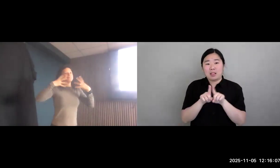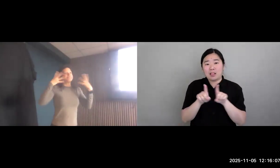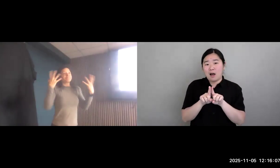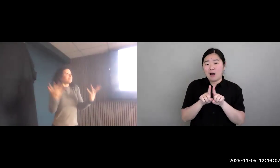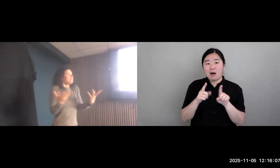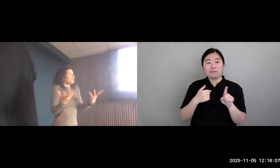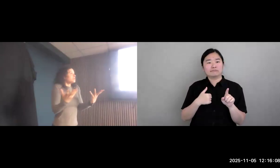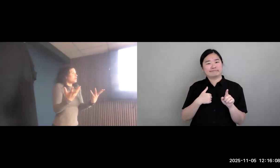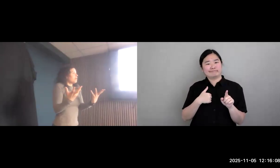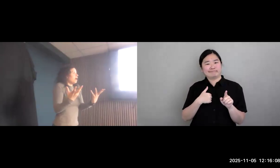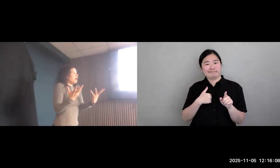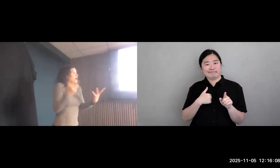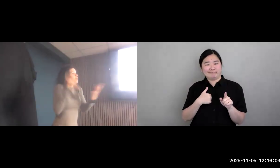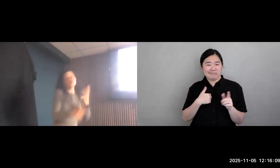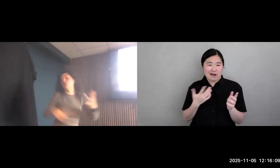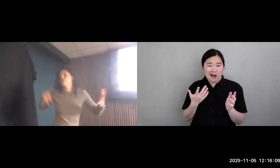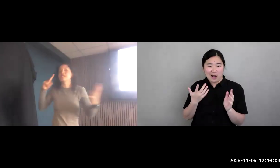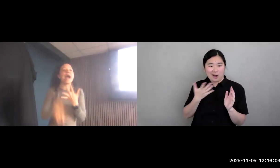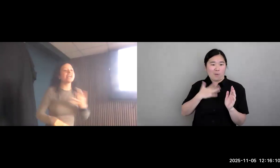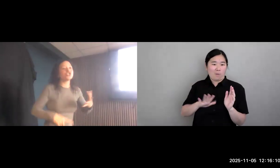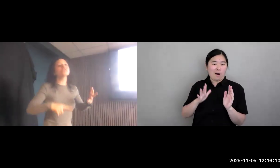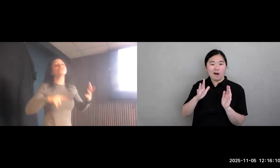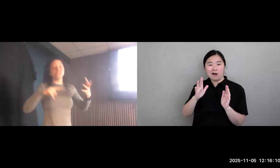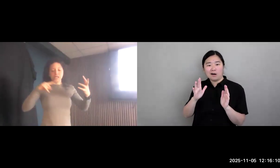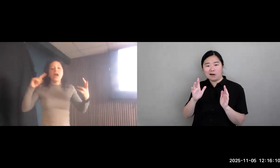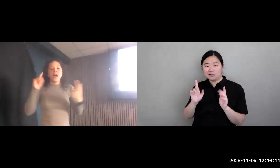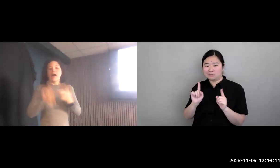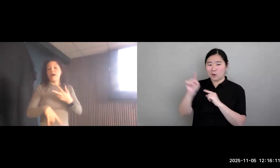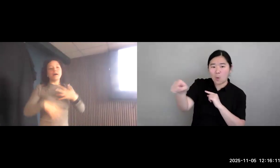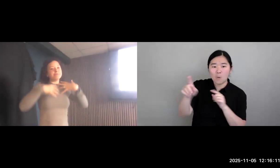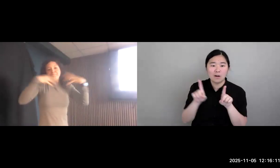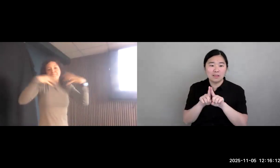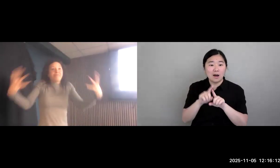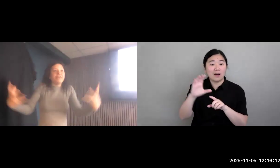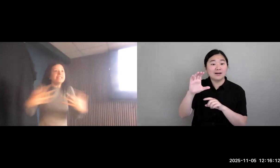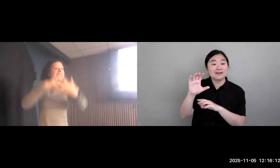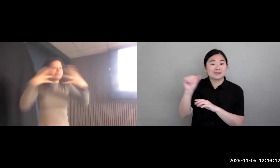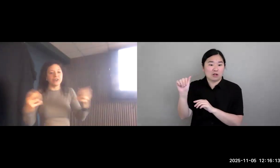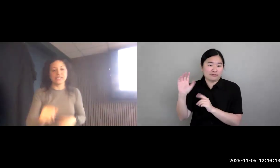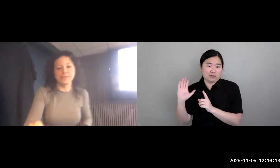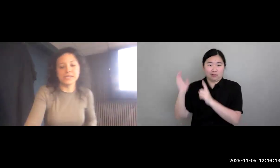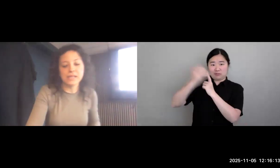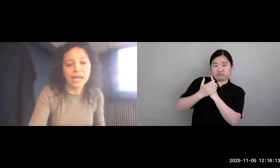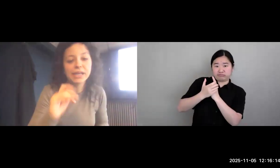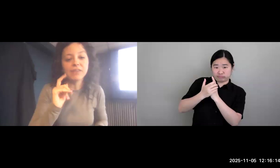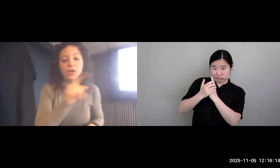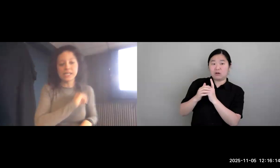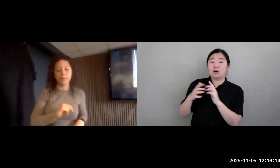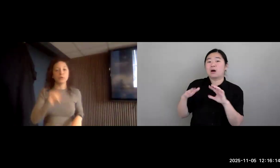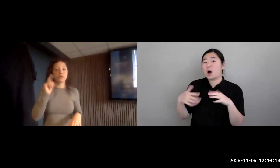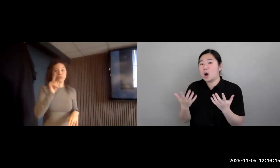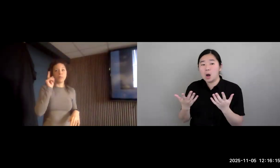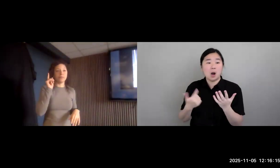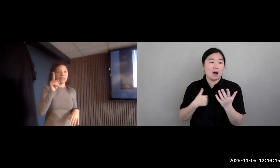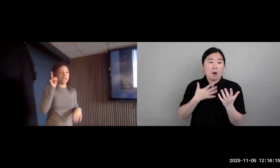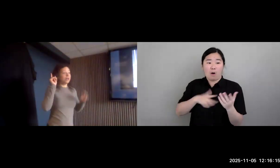sort of emotions, actions, feelings, mannerisms, and I'm gonna give you an example from the study.